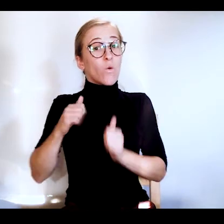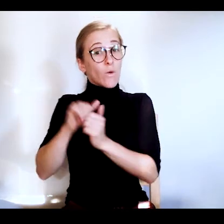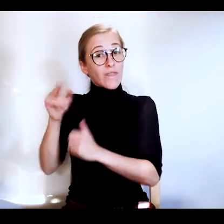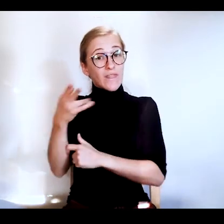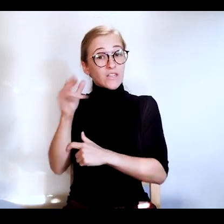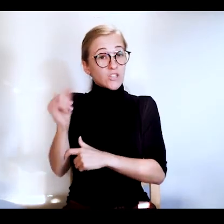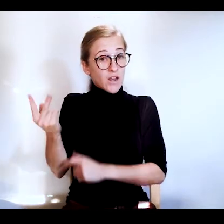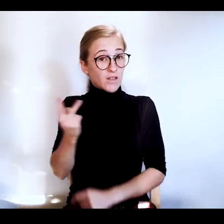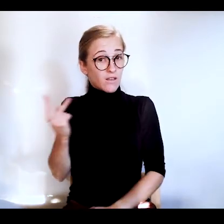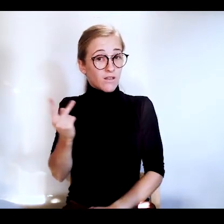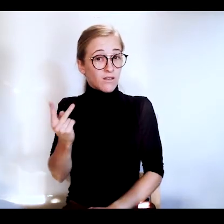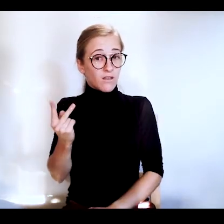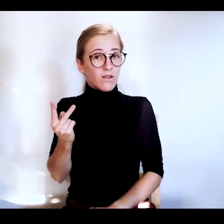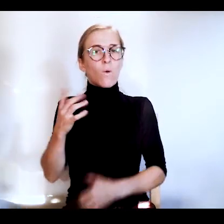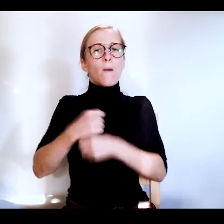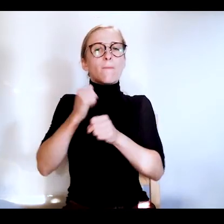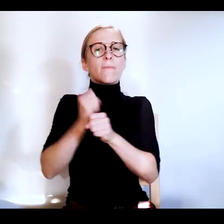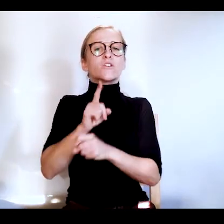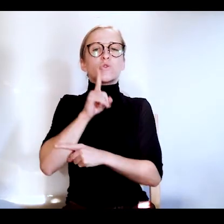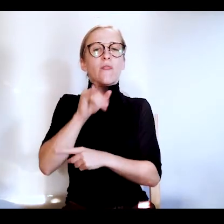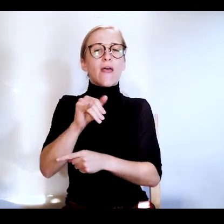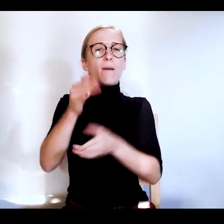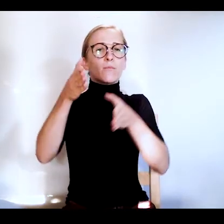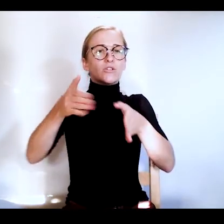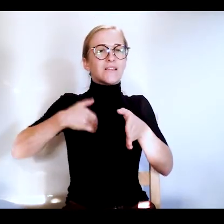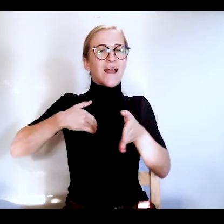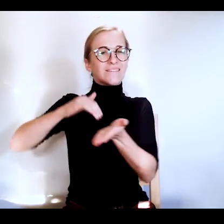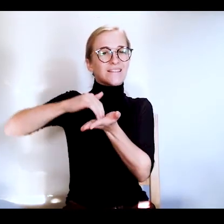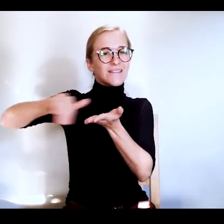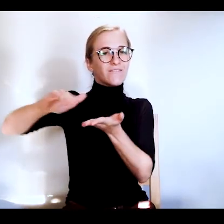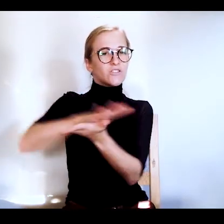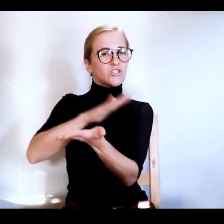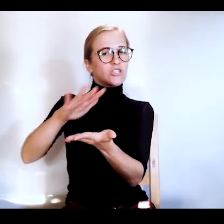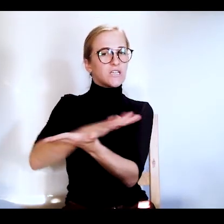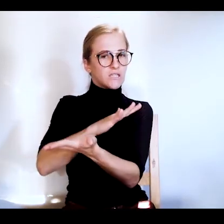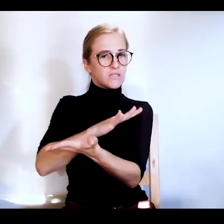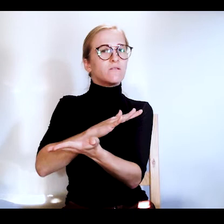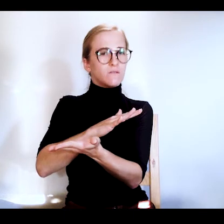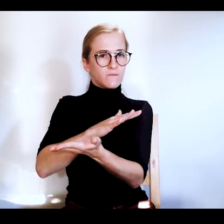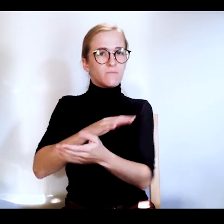and to ensure that the person has their leave sheet, .